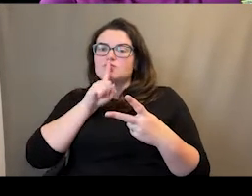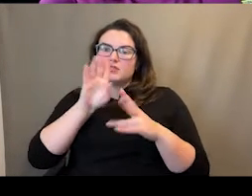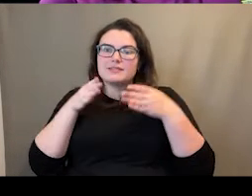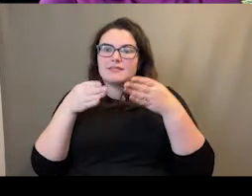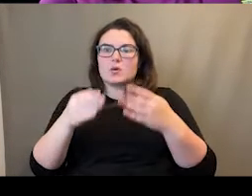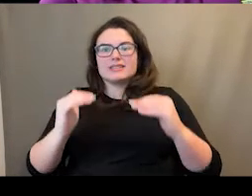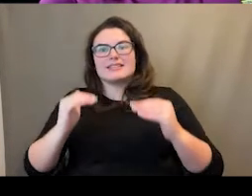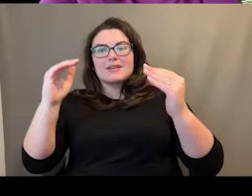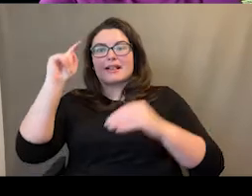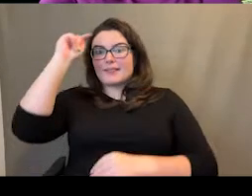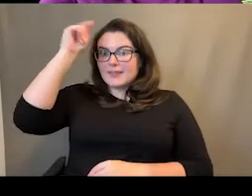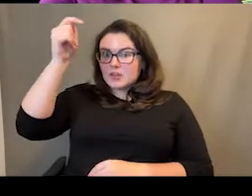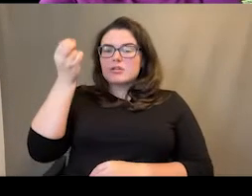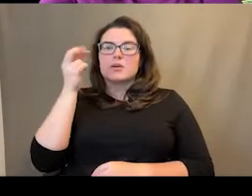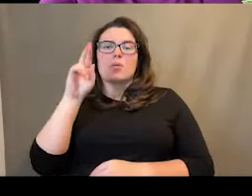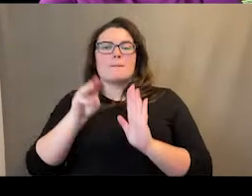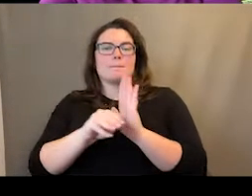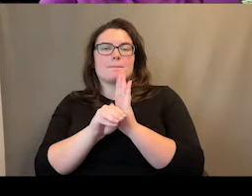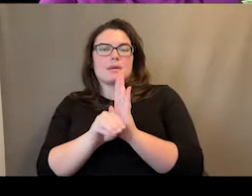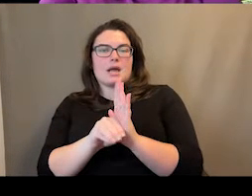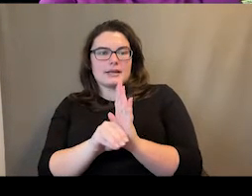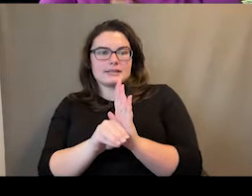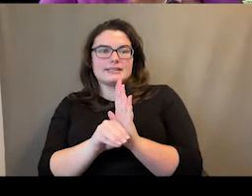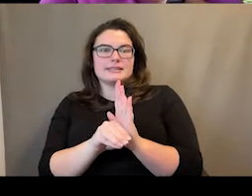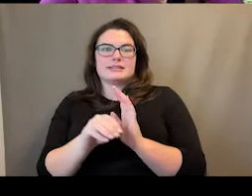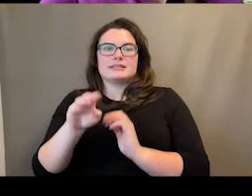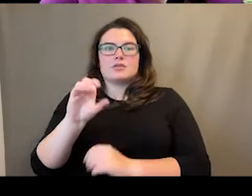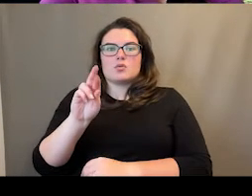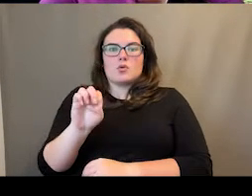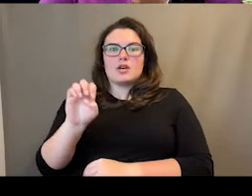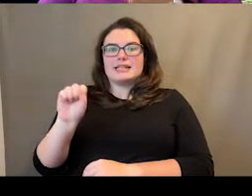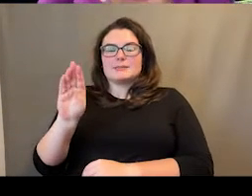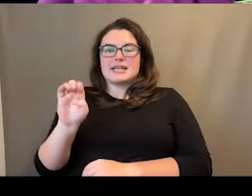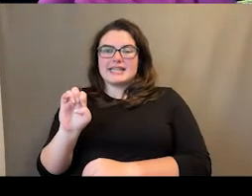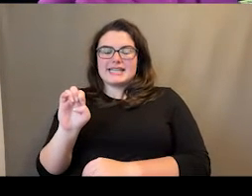theory or modeling and core SBE disciplines by the application